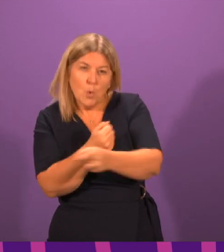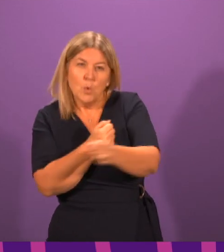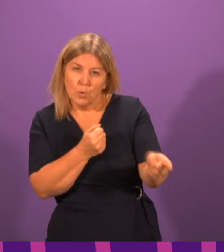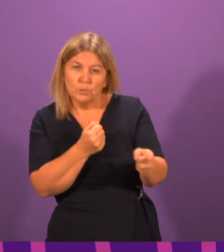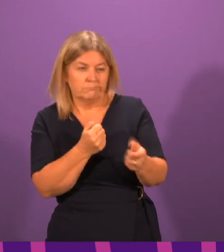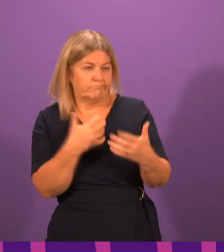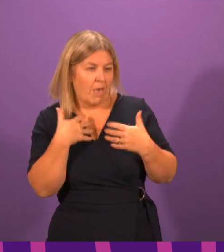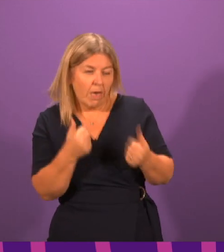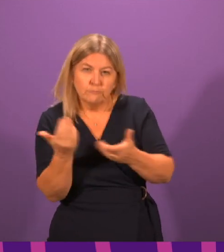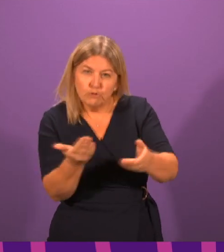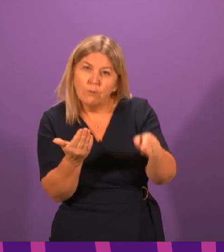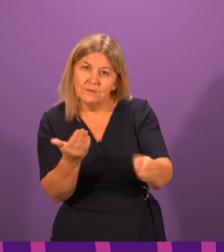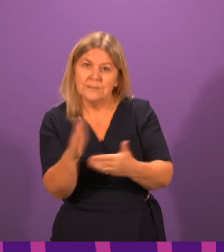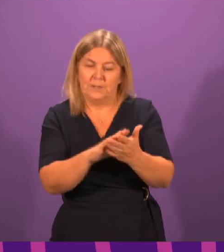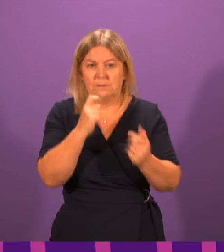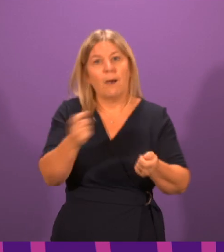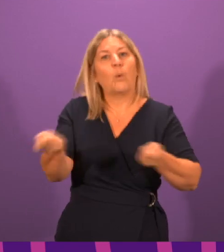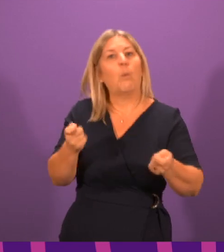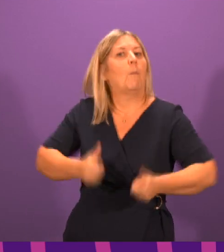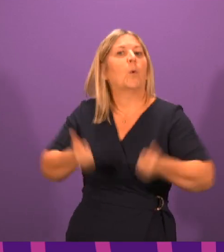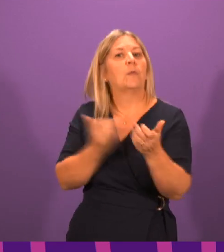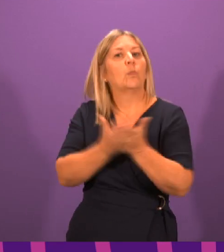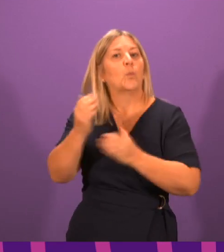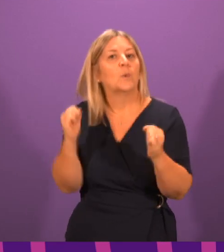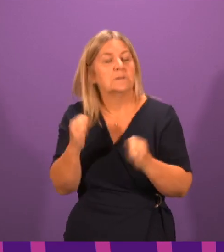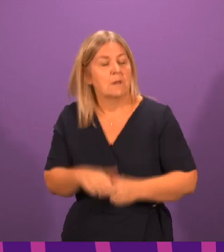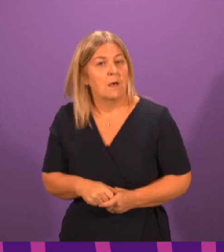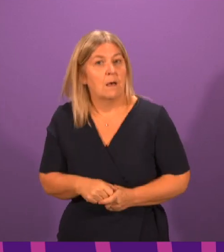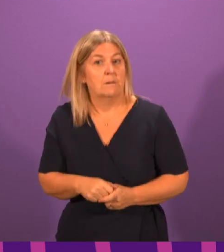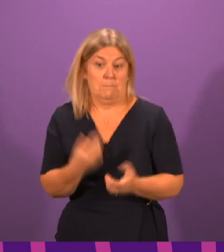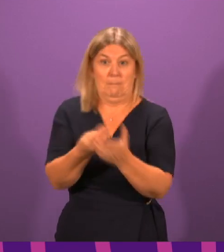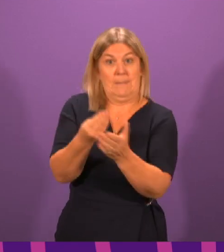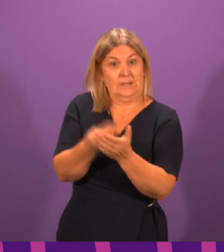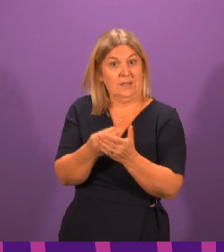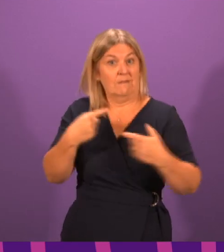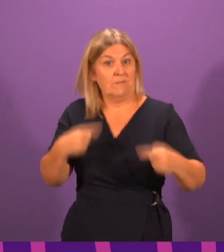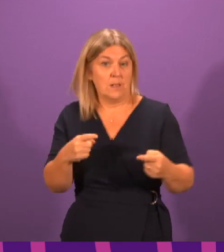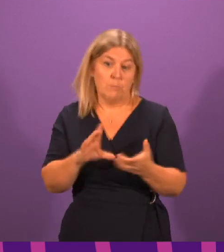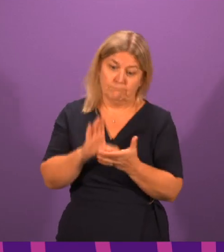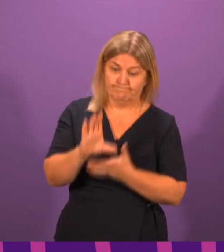to those unprecedented winter challenges. Those resources will support our key priorities for